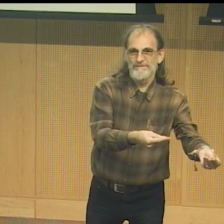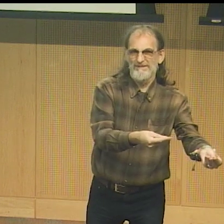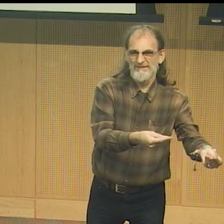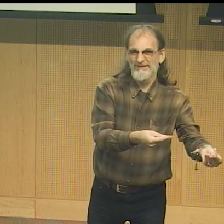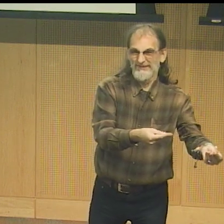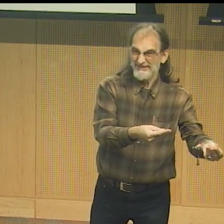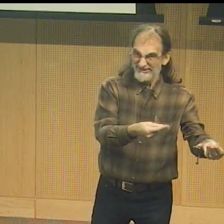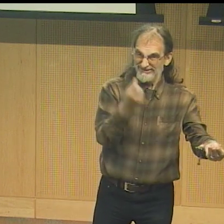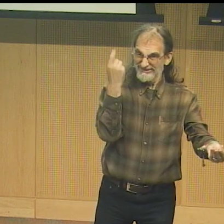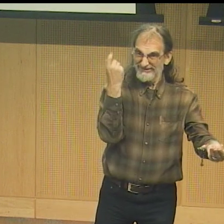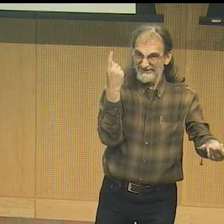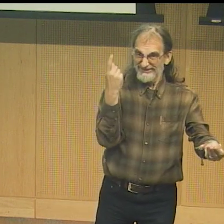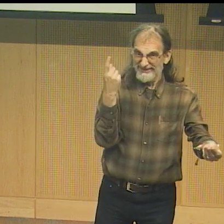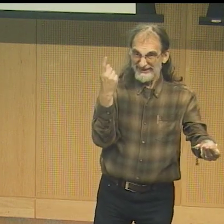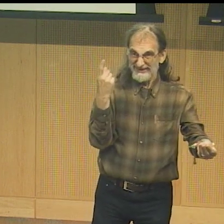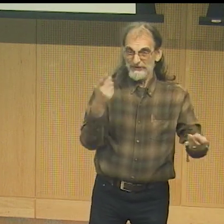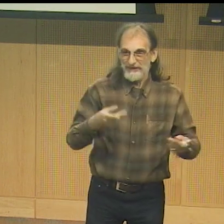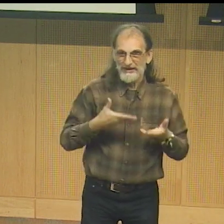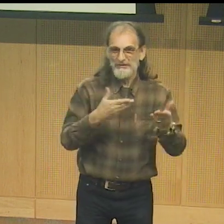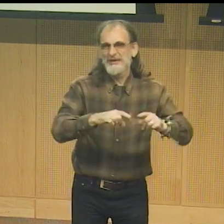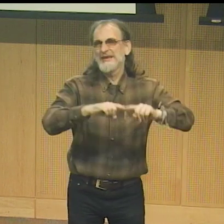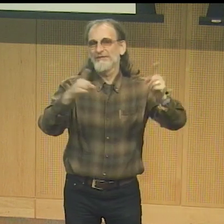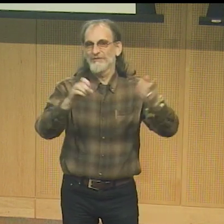of Deaf children and to the Deaf children themselves.